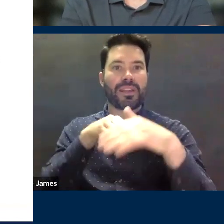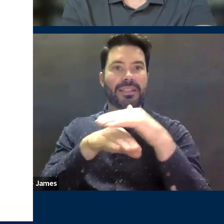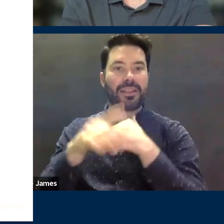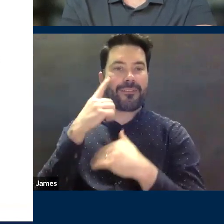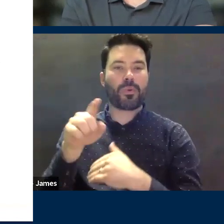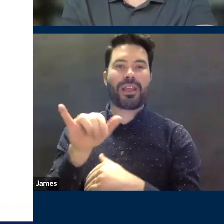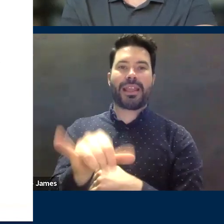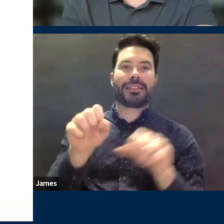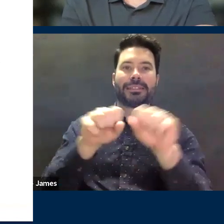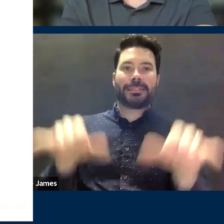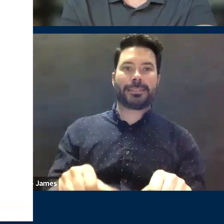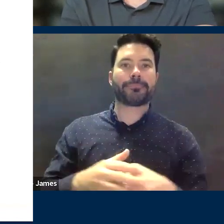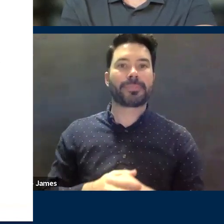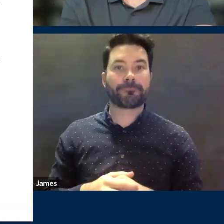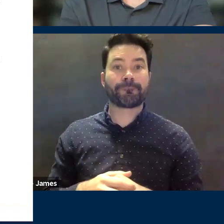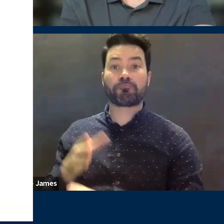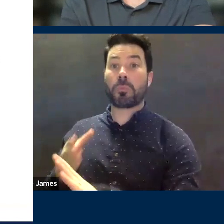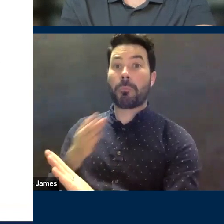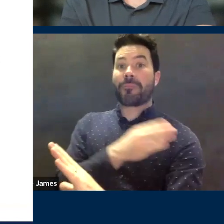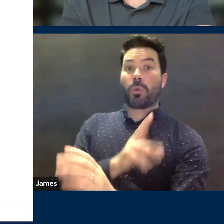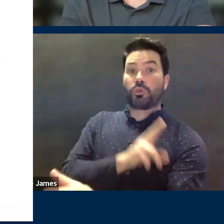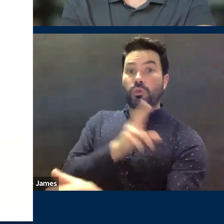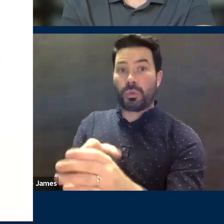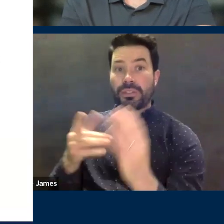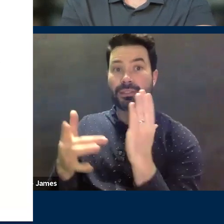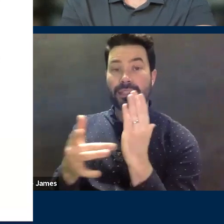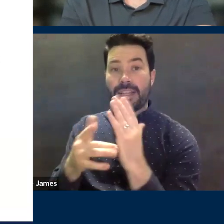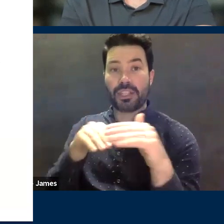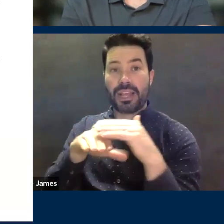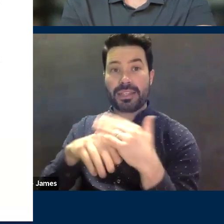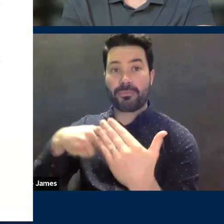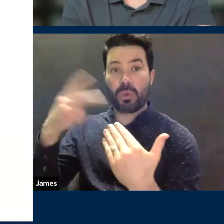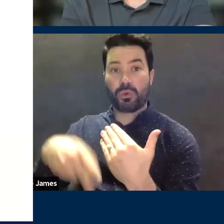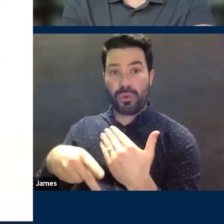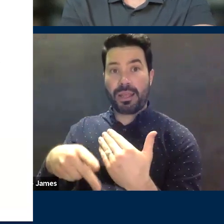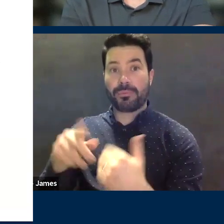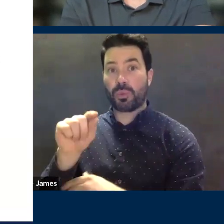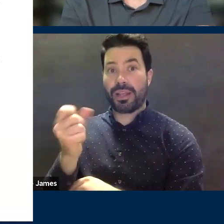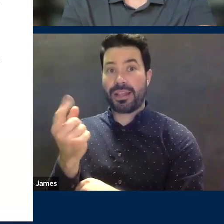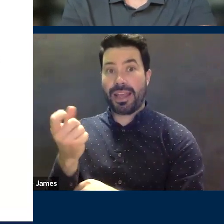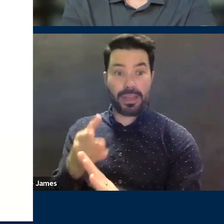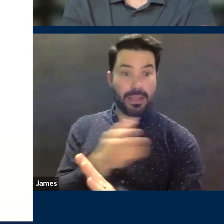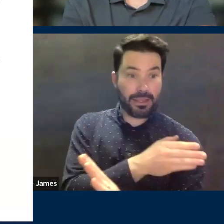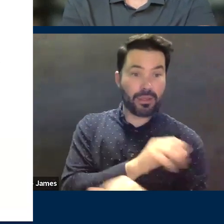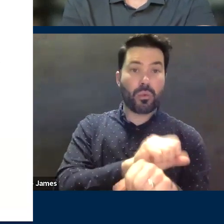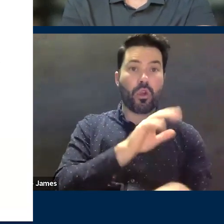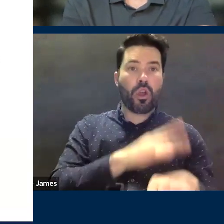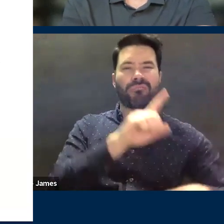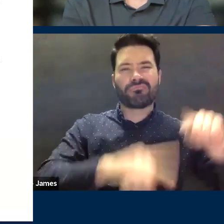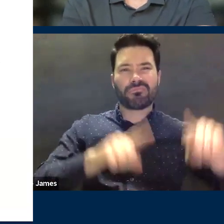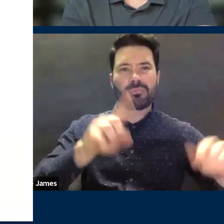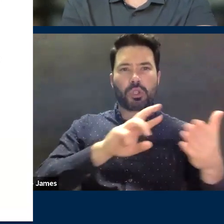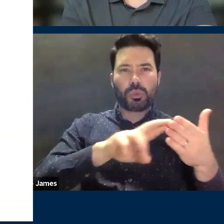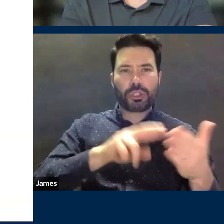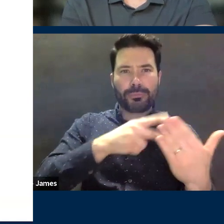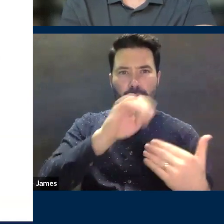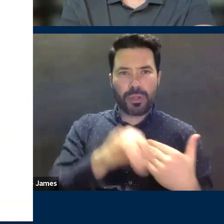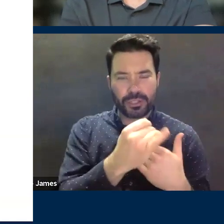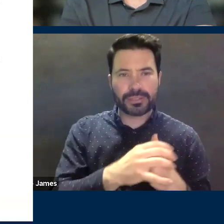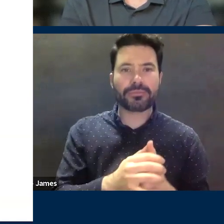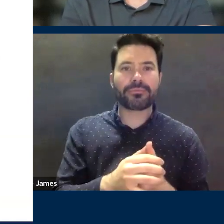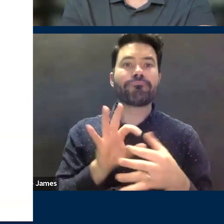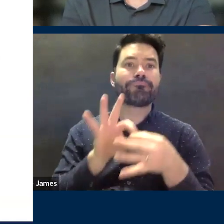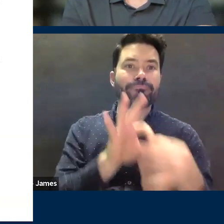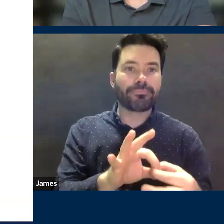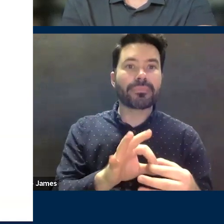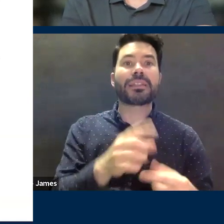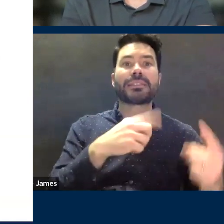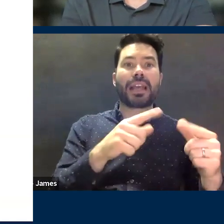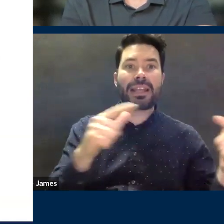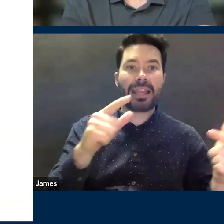Prior to joining the technology access program in 2011, Dr. Vogler worked on various research projects, then related to sign language, recognition and facial expression.